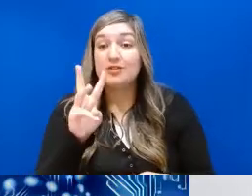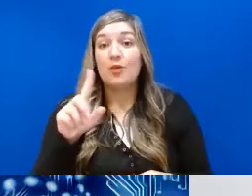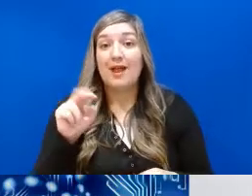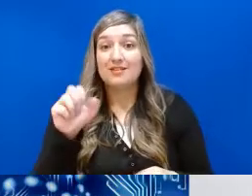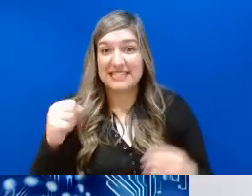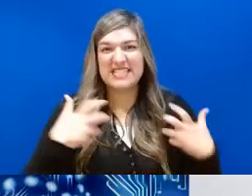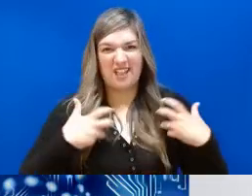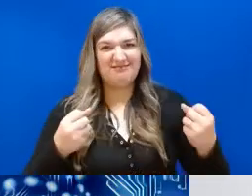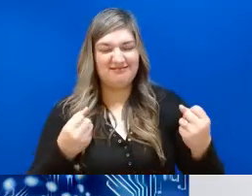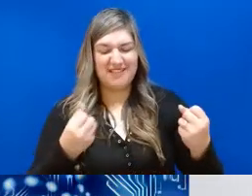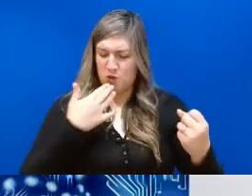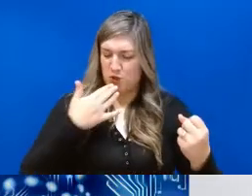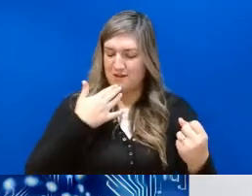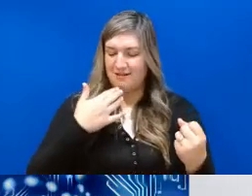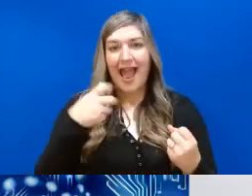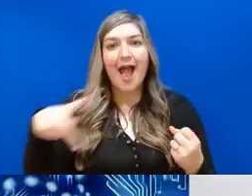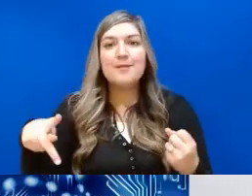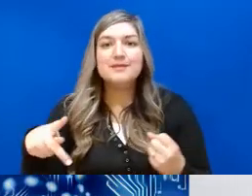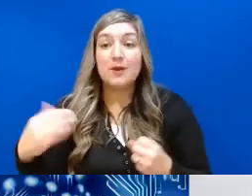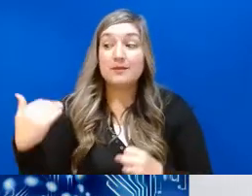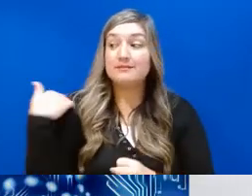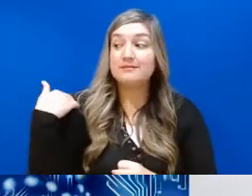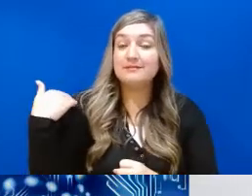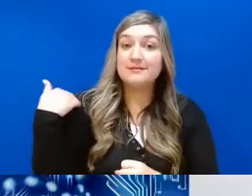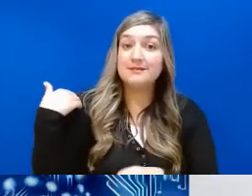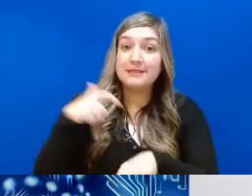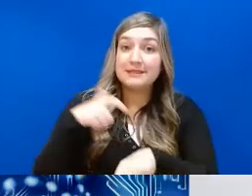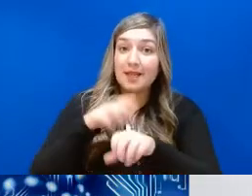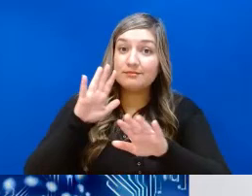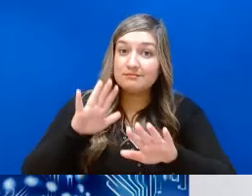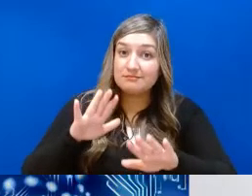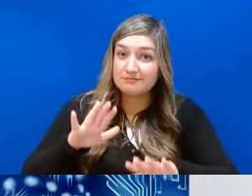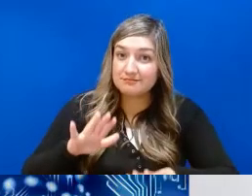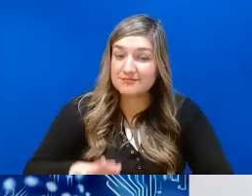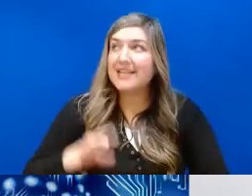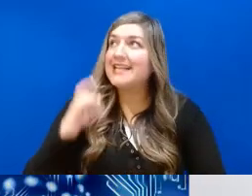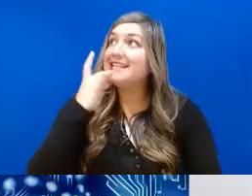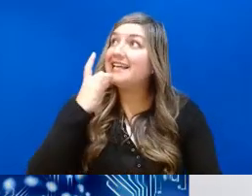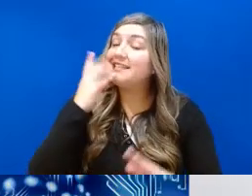Some of them even have like all the lights will dim or other things to kind of trick your brain,